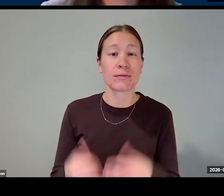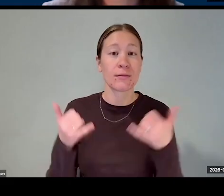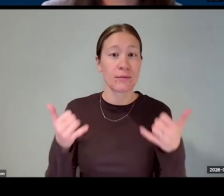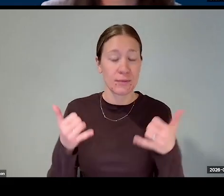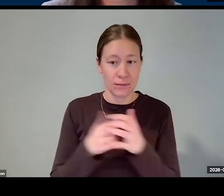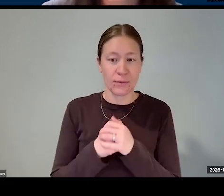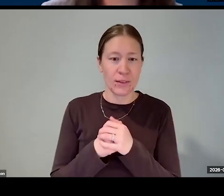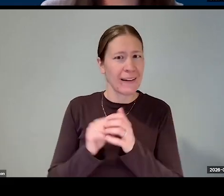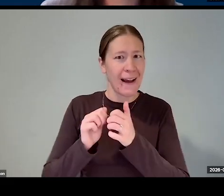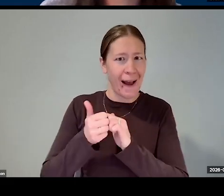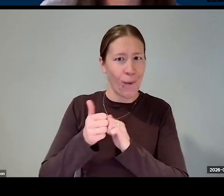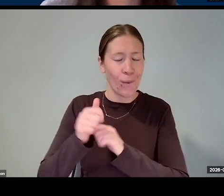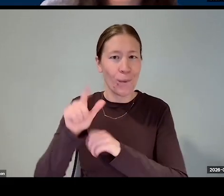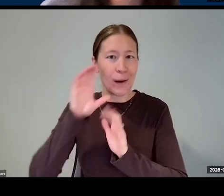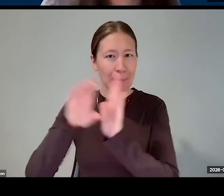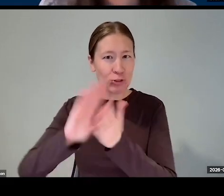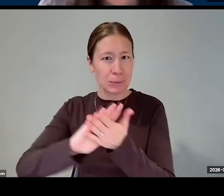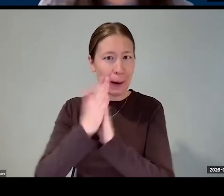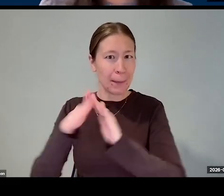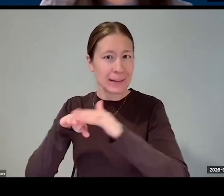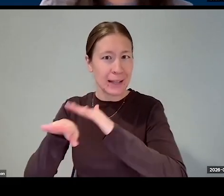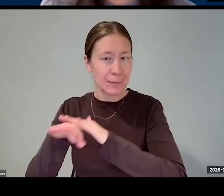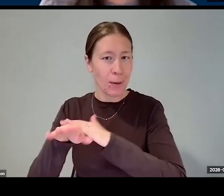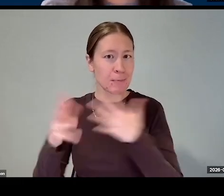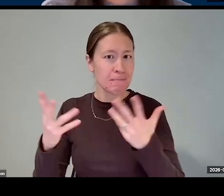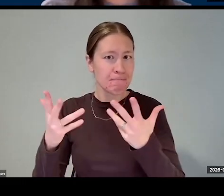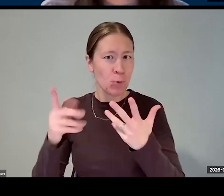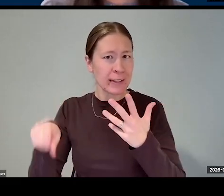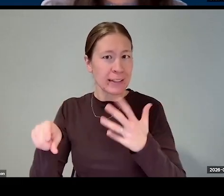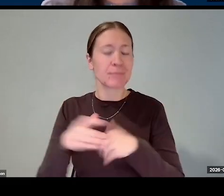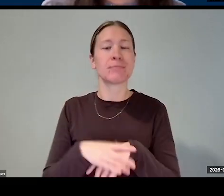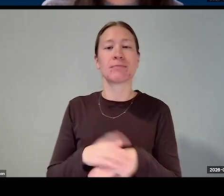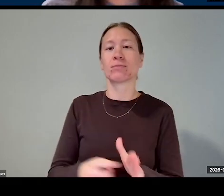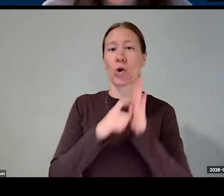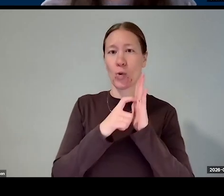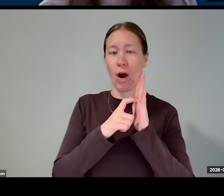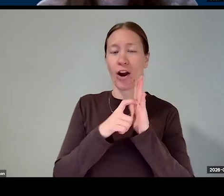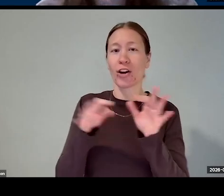we need to include a text description or a text alternative along with it.